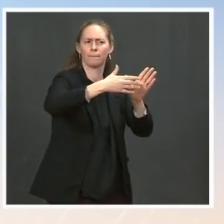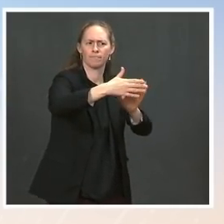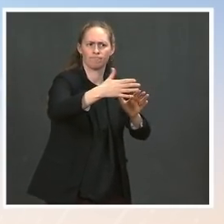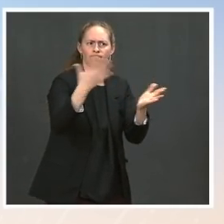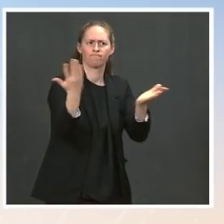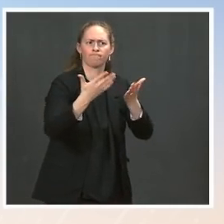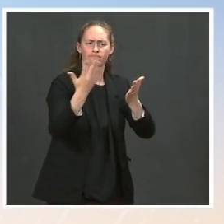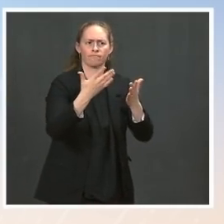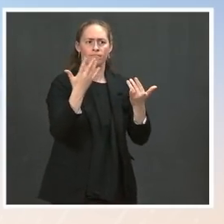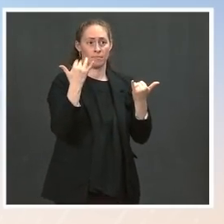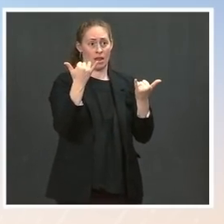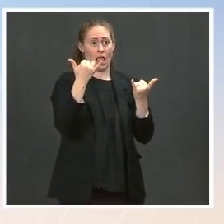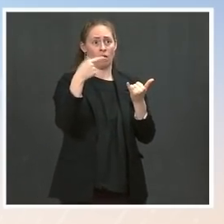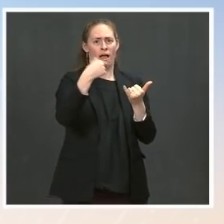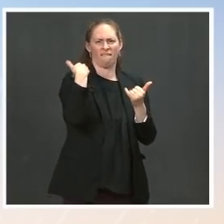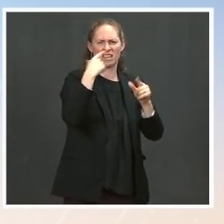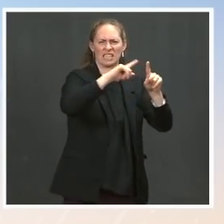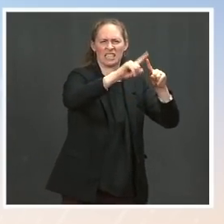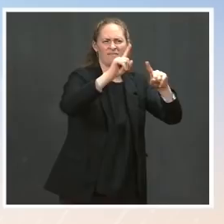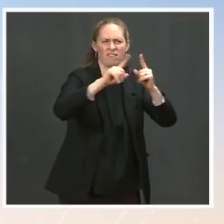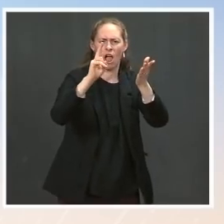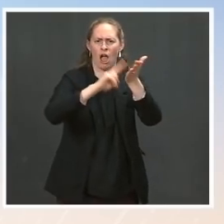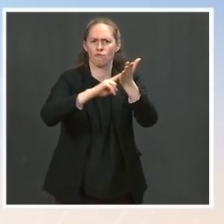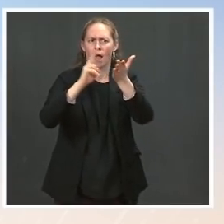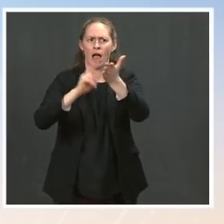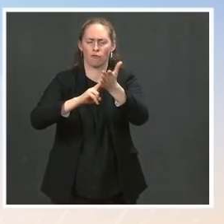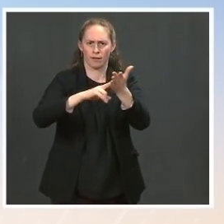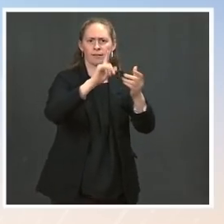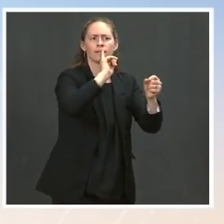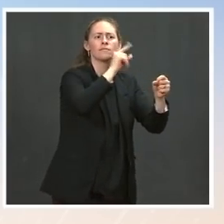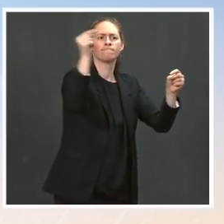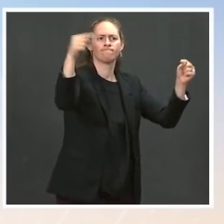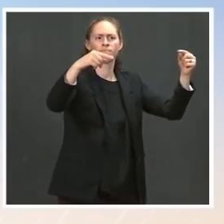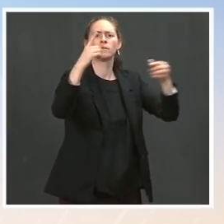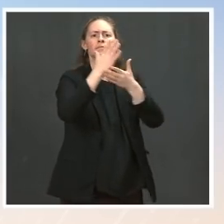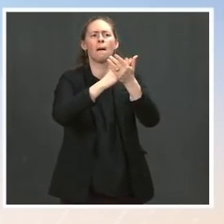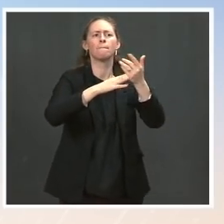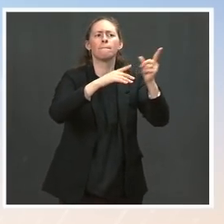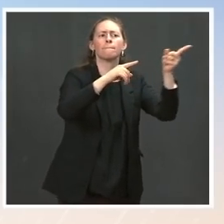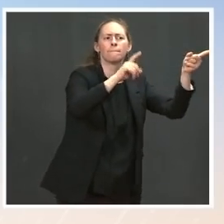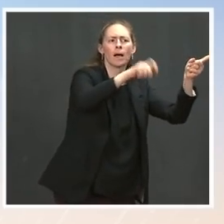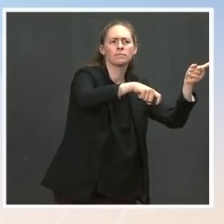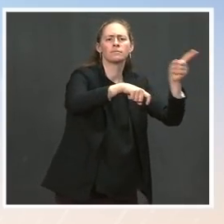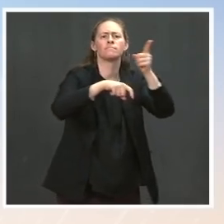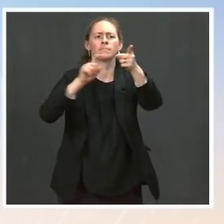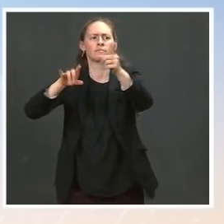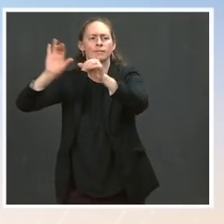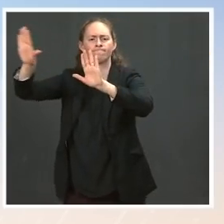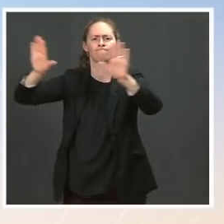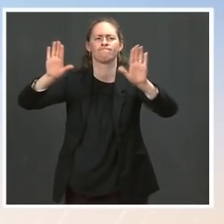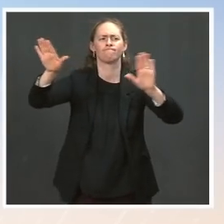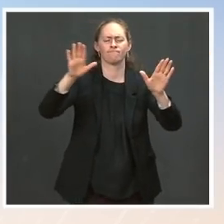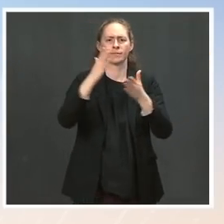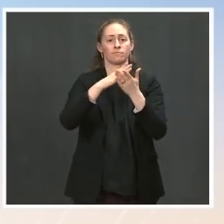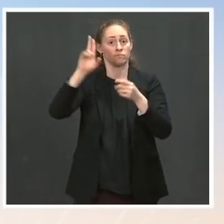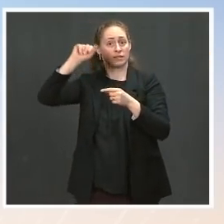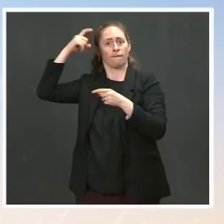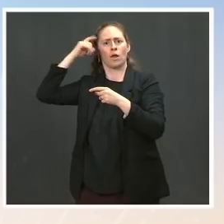to deliver on the commitments made in the contract with the U.S. government, especially when the Defense Production Act has been invoked.